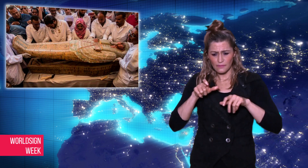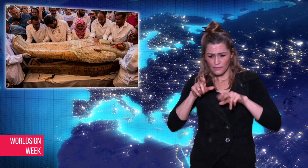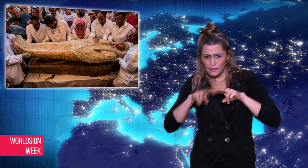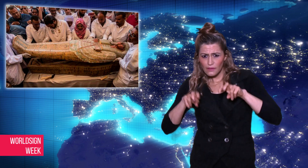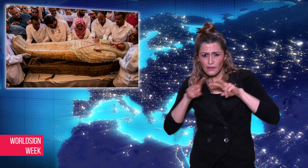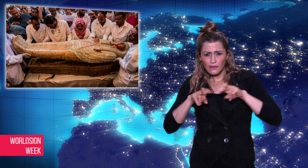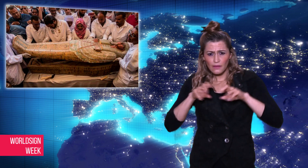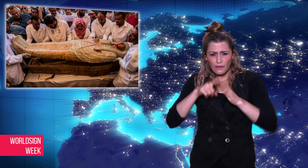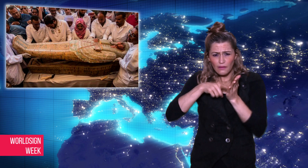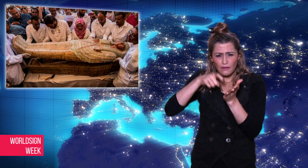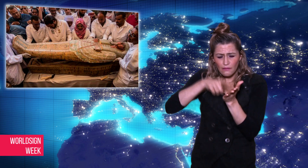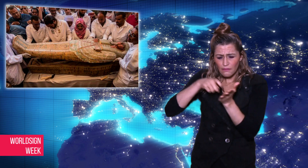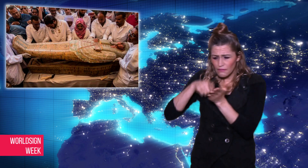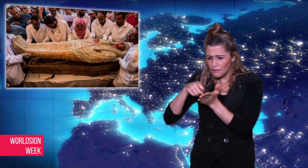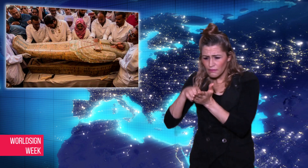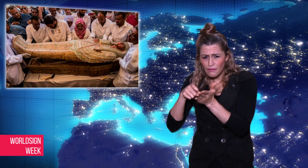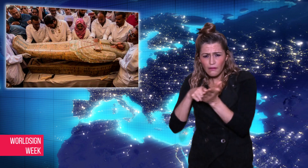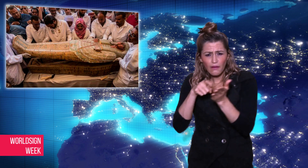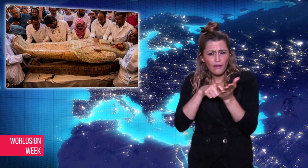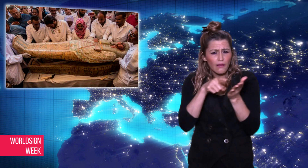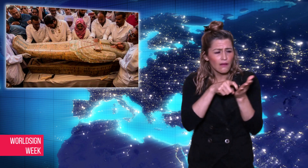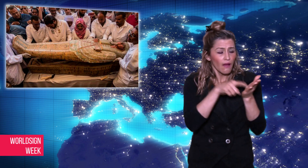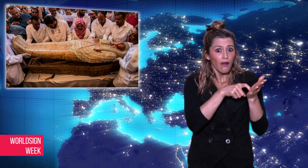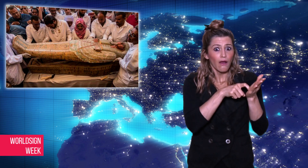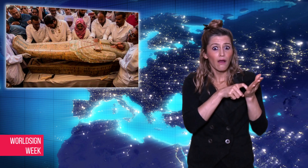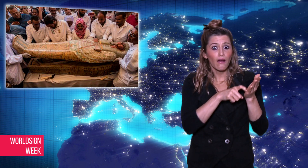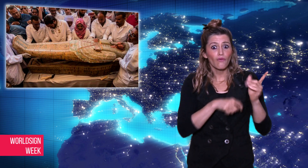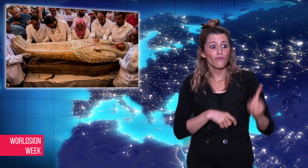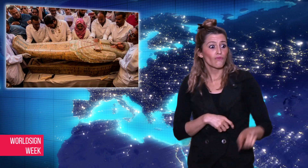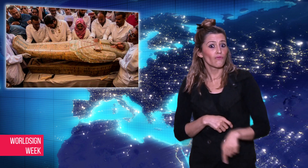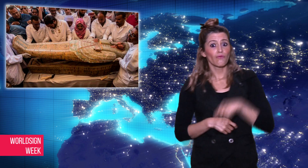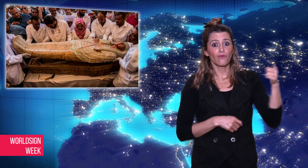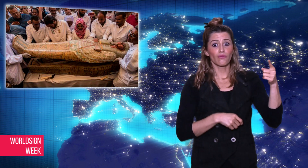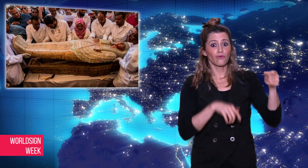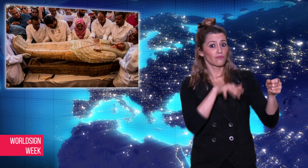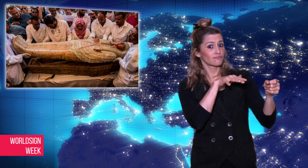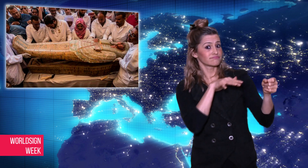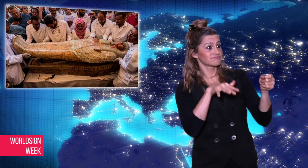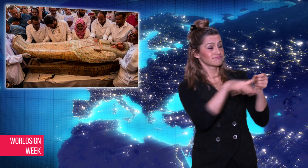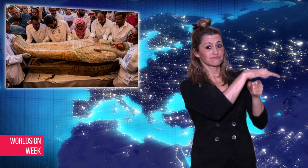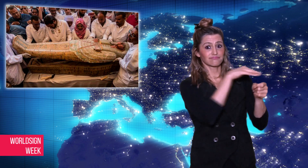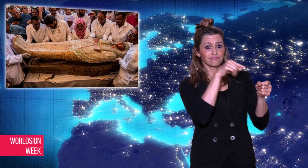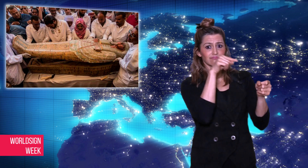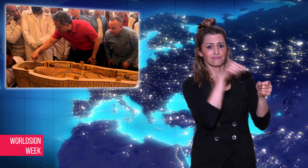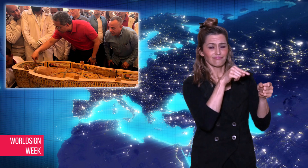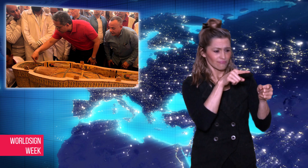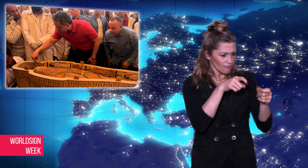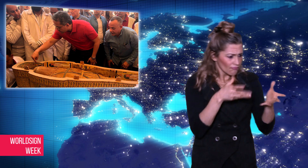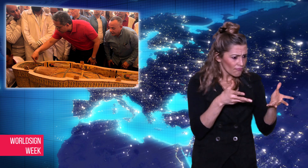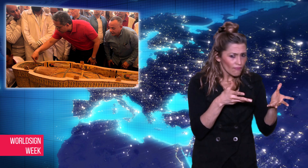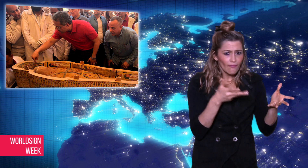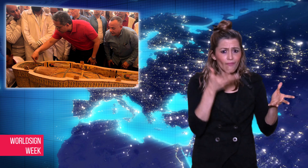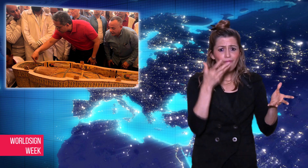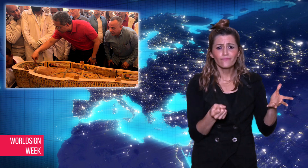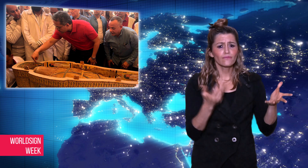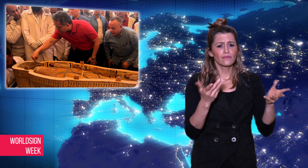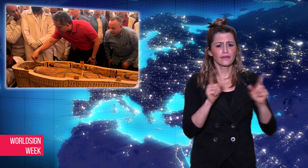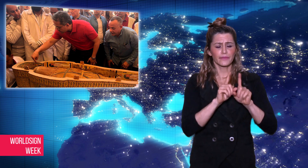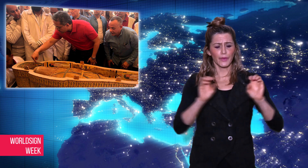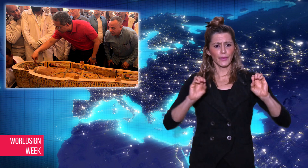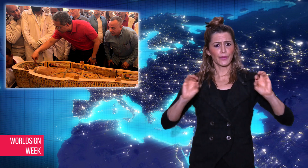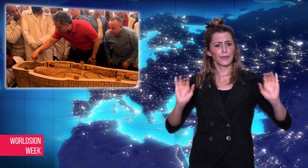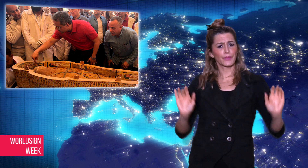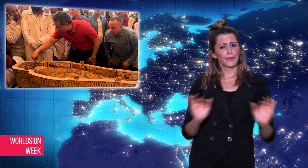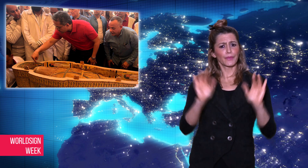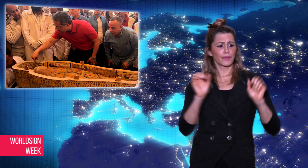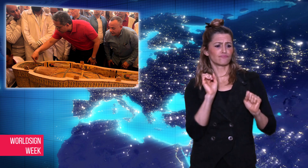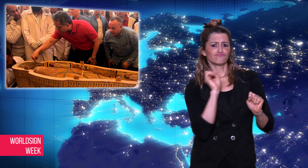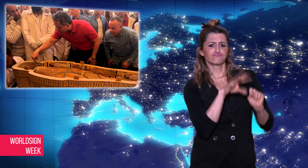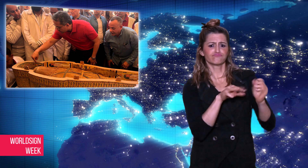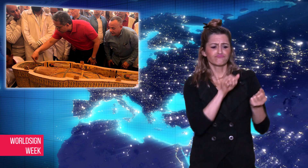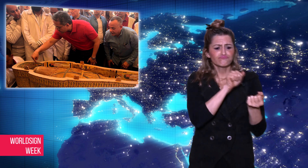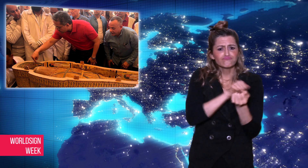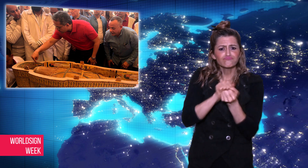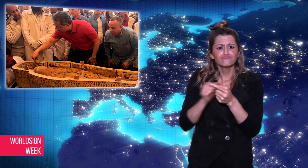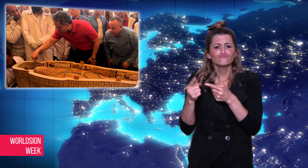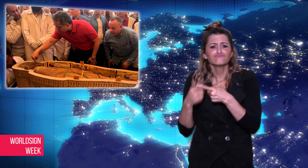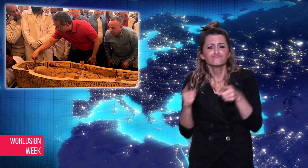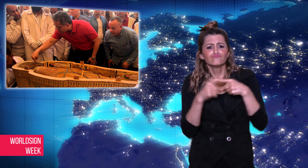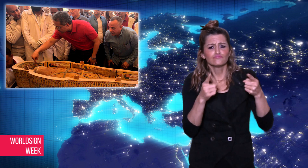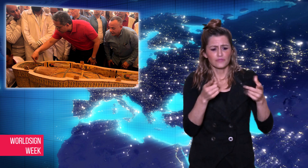Archaeologists also found another site where they